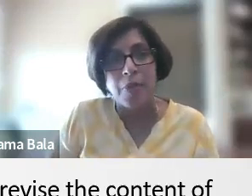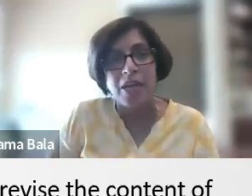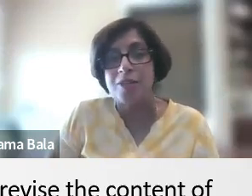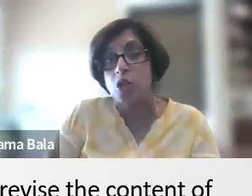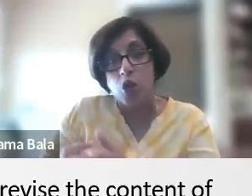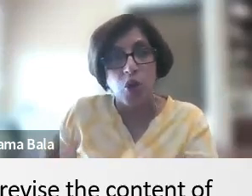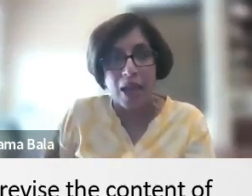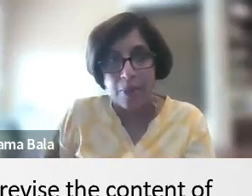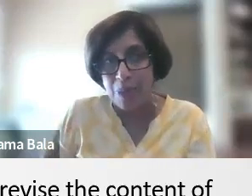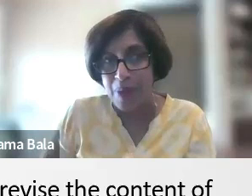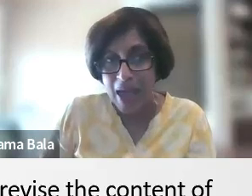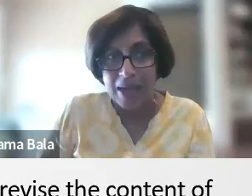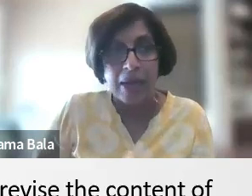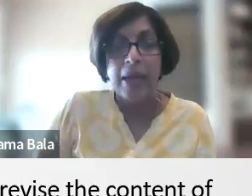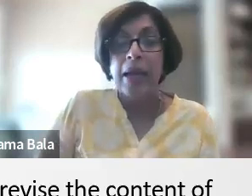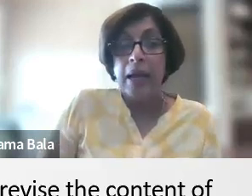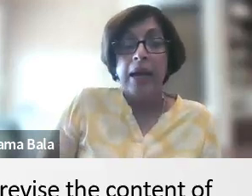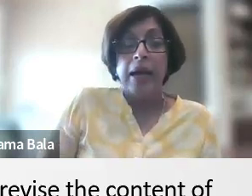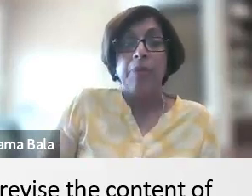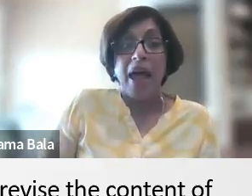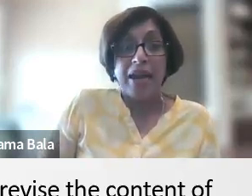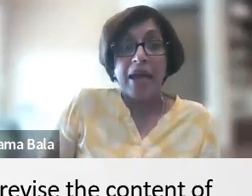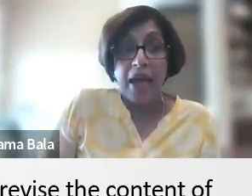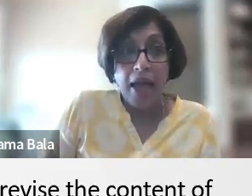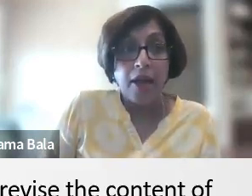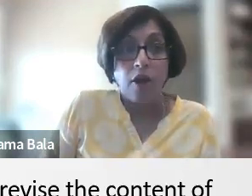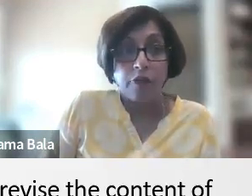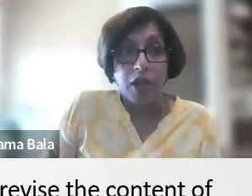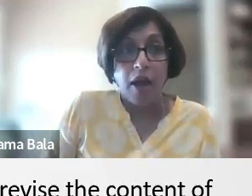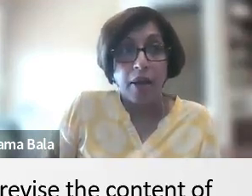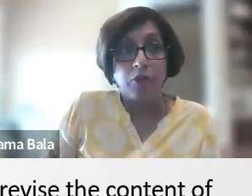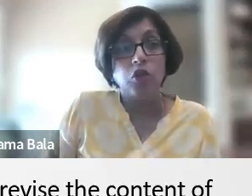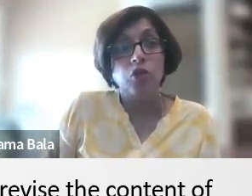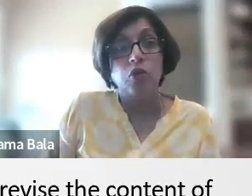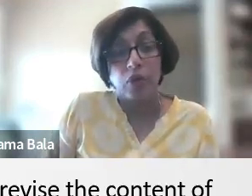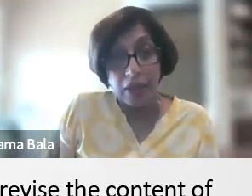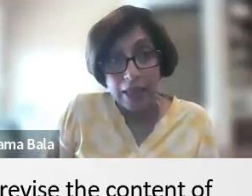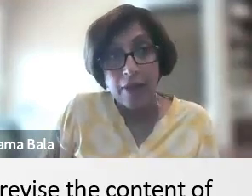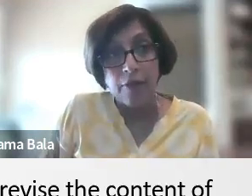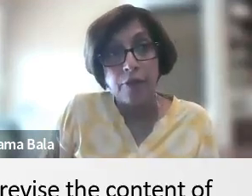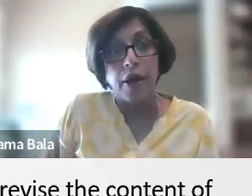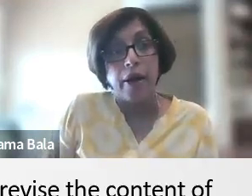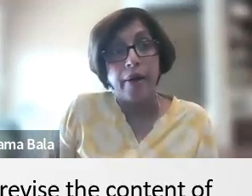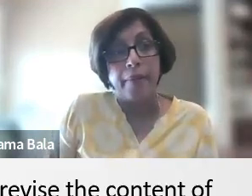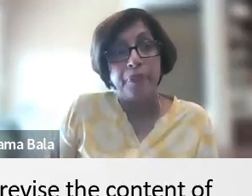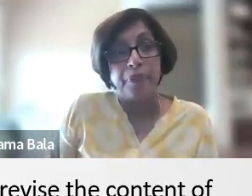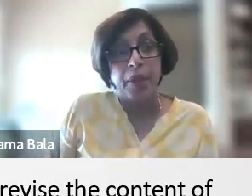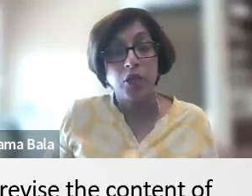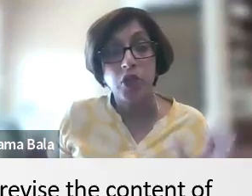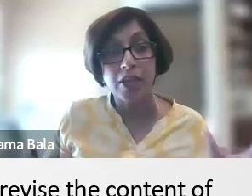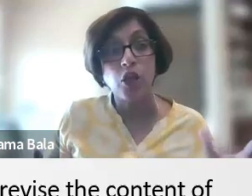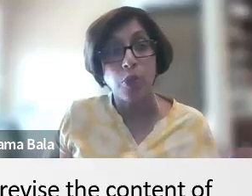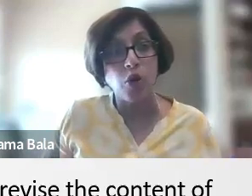information. So you can plan ahead of time to give, to get your